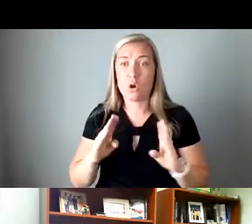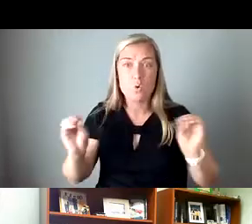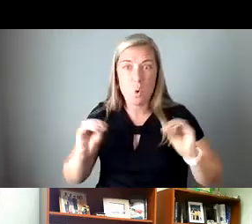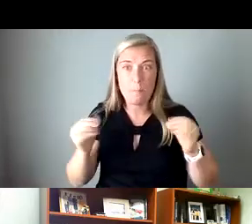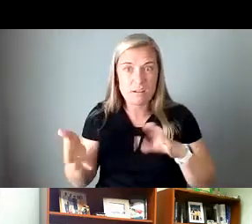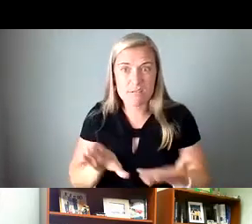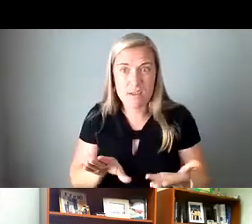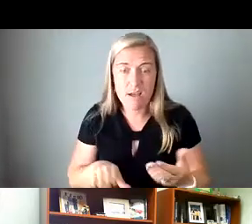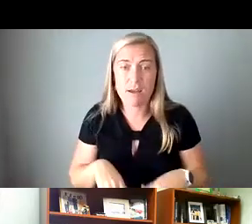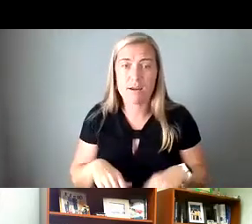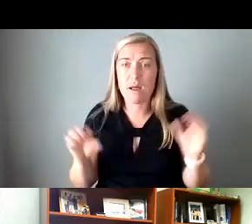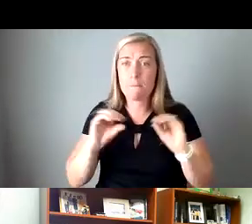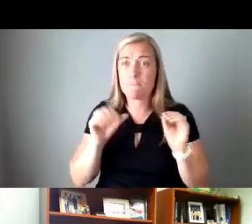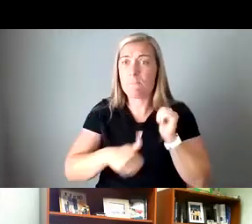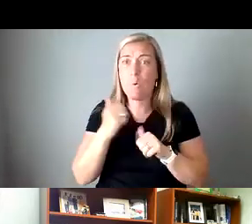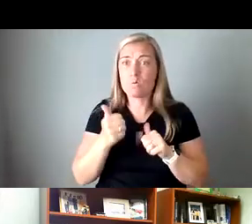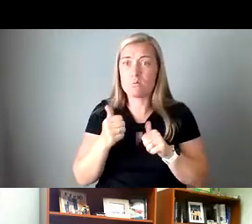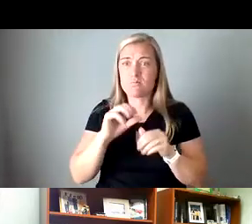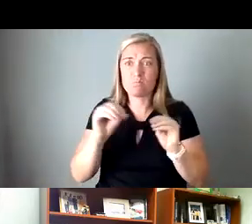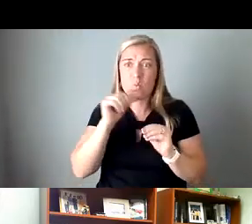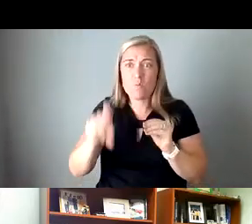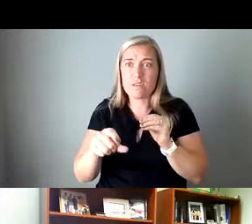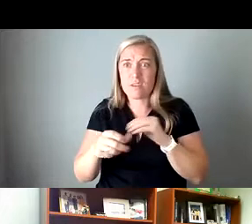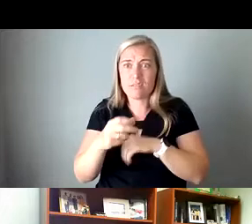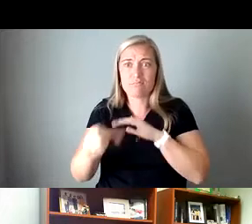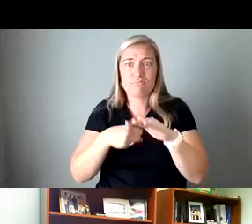even being hospitalized, and it's something that we're treating with high dose ibuprofen.